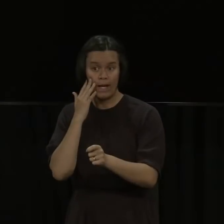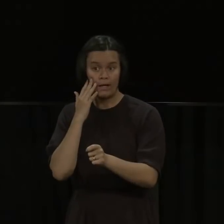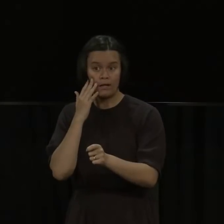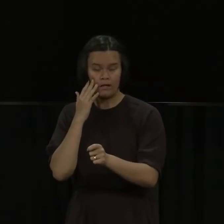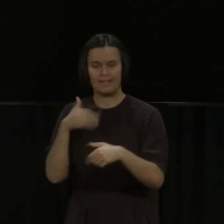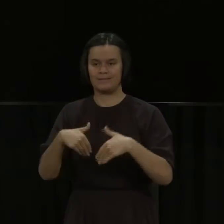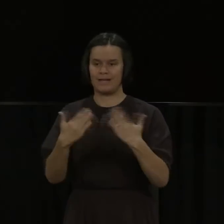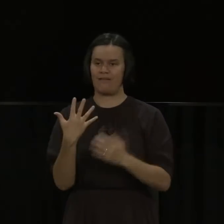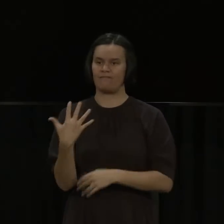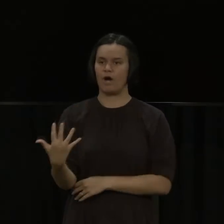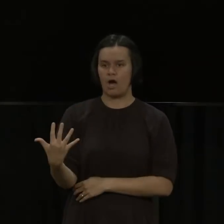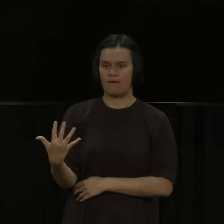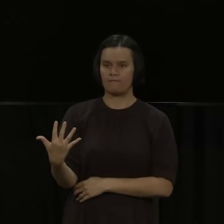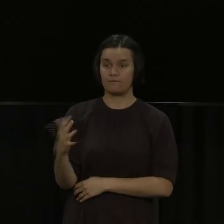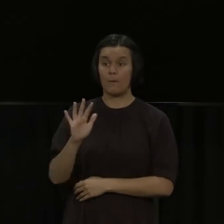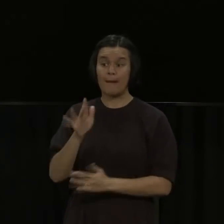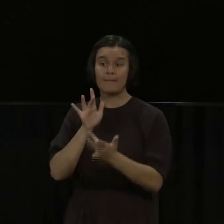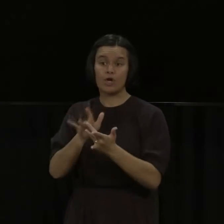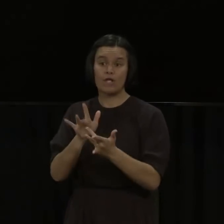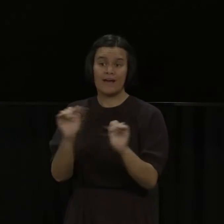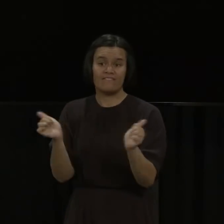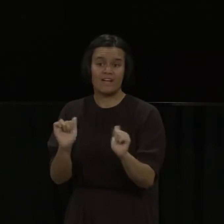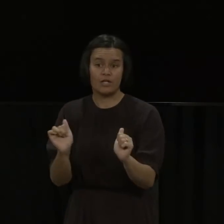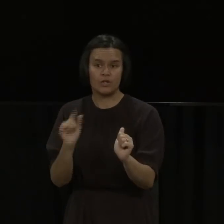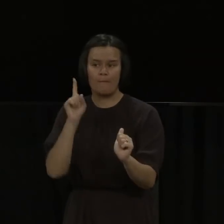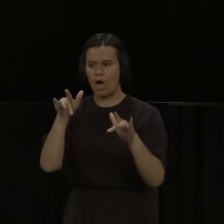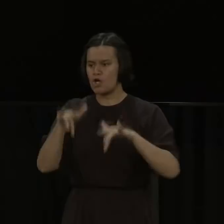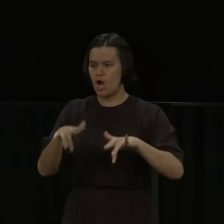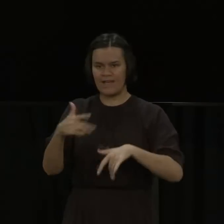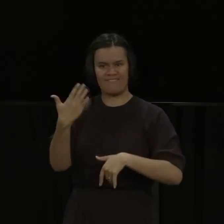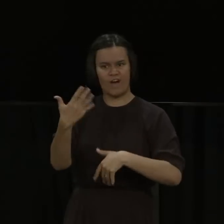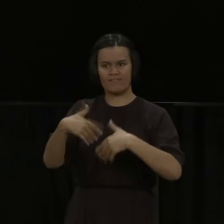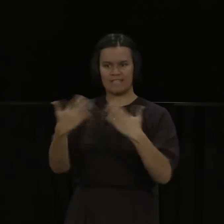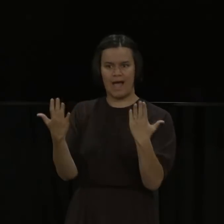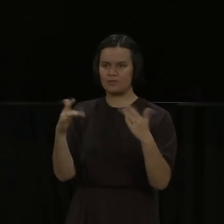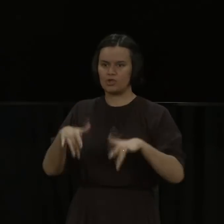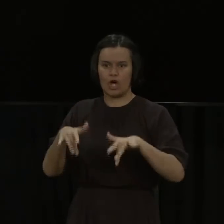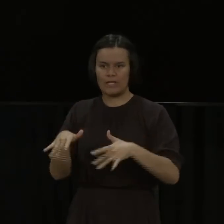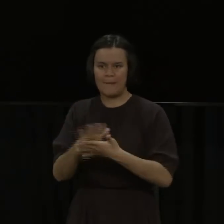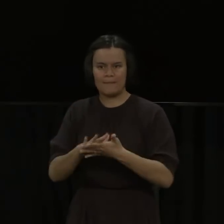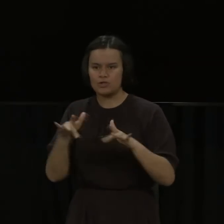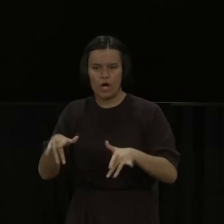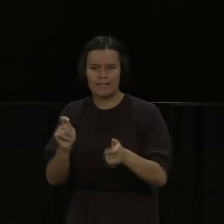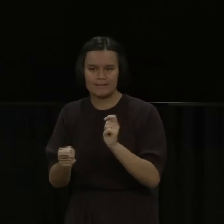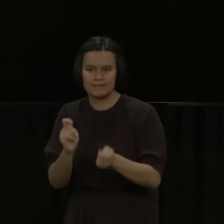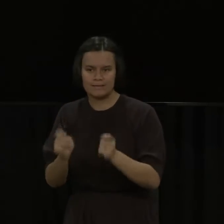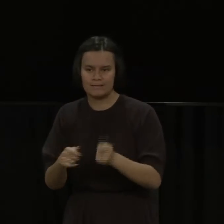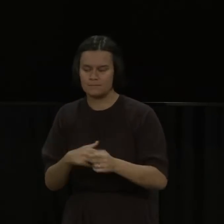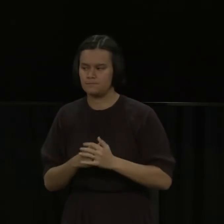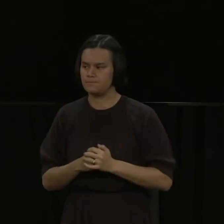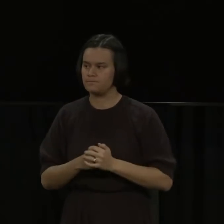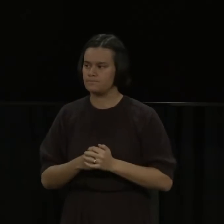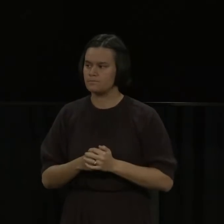Remembering that often that first test is not until day five and that is often idea may not be a testing result even